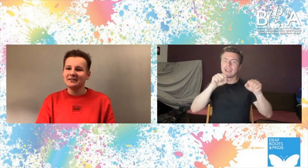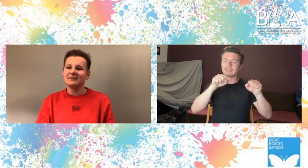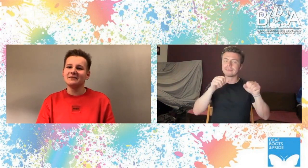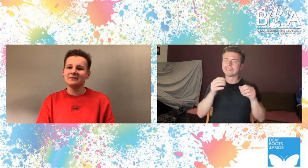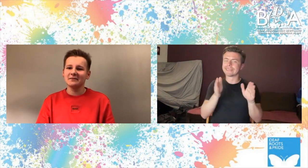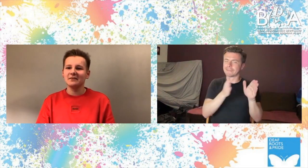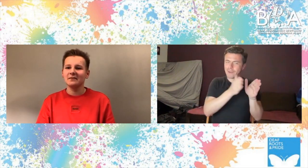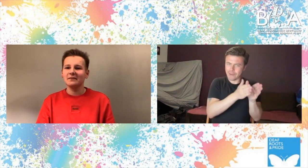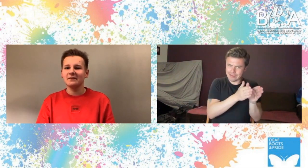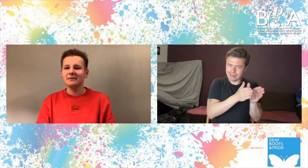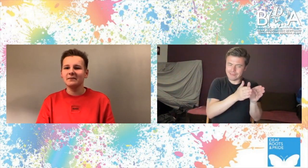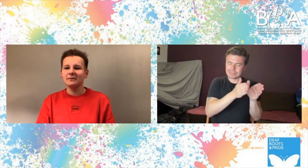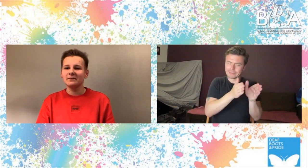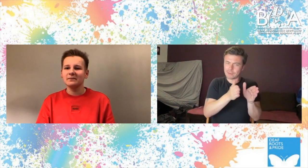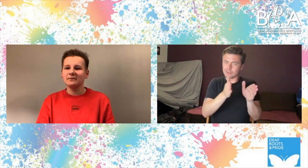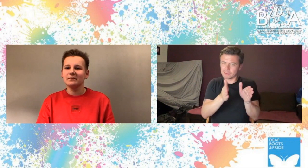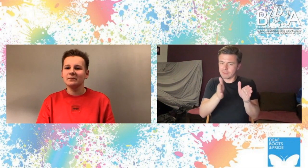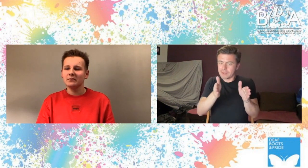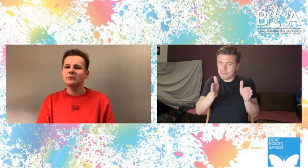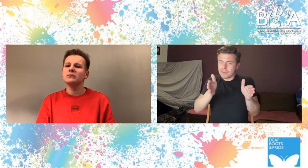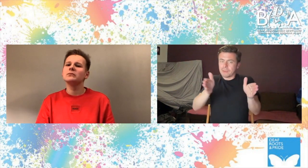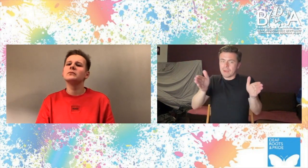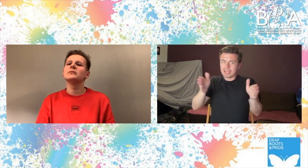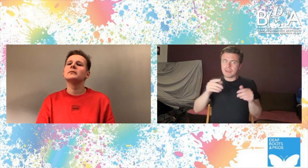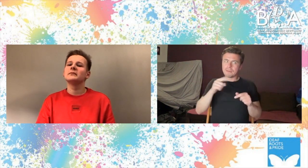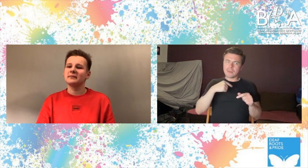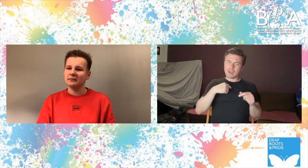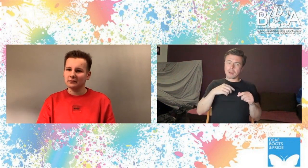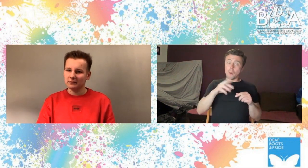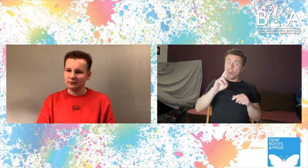I would advise you to start small and work your way up to bigger projects.